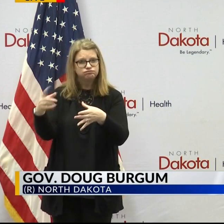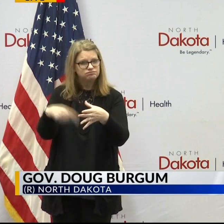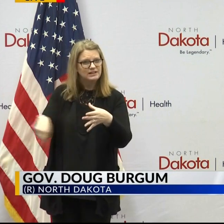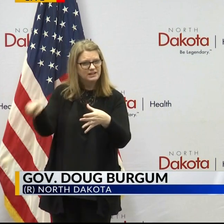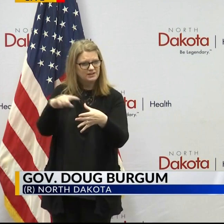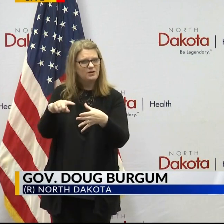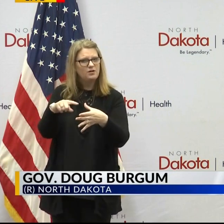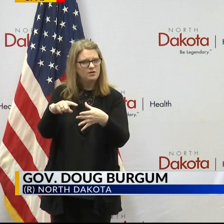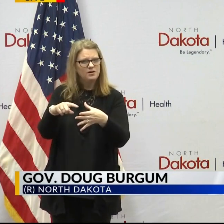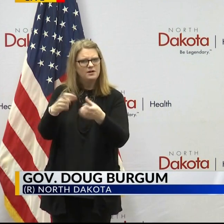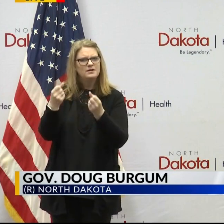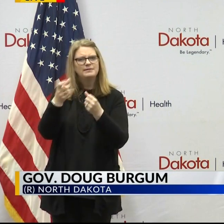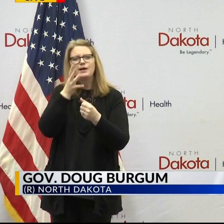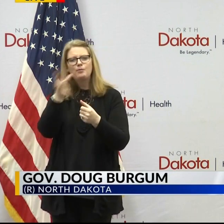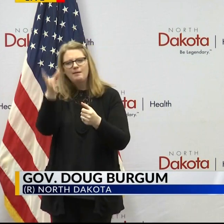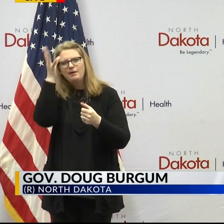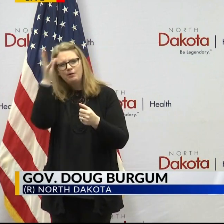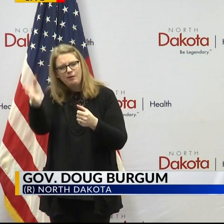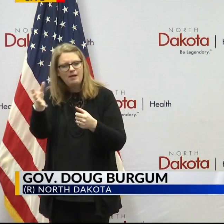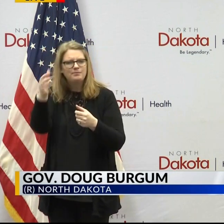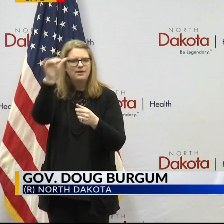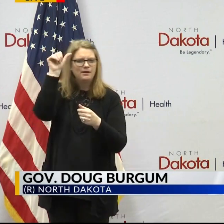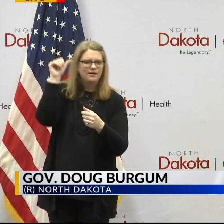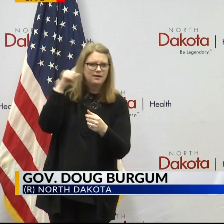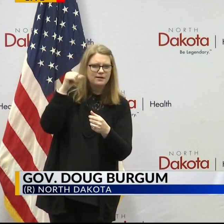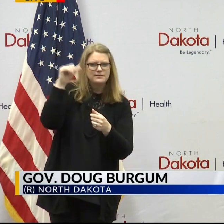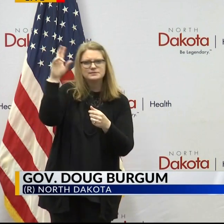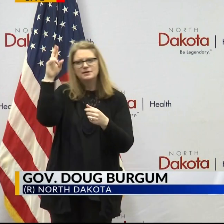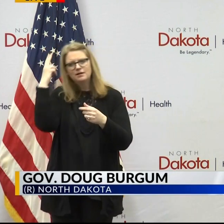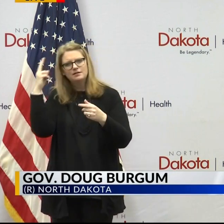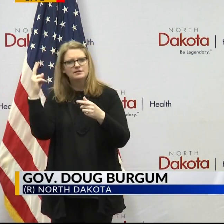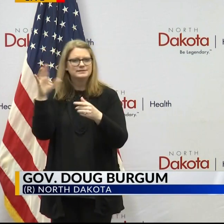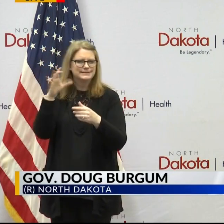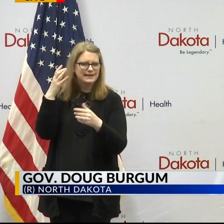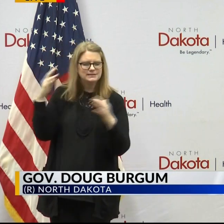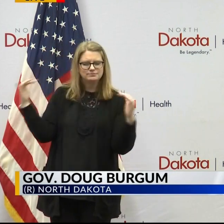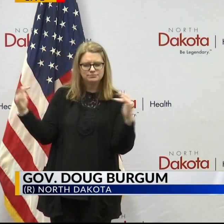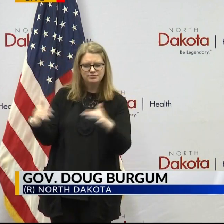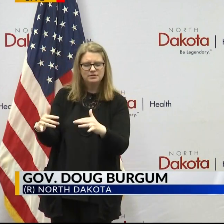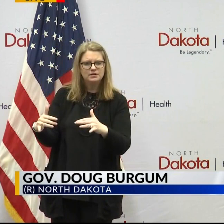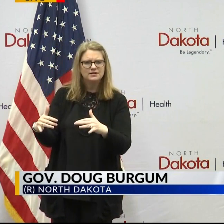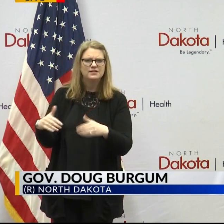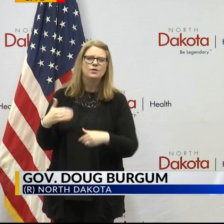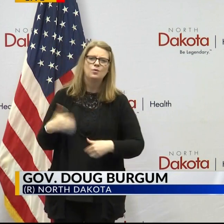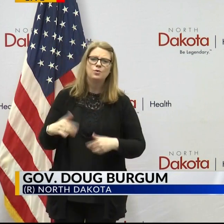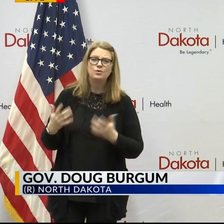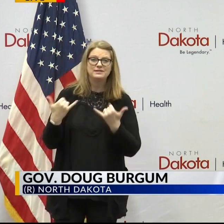MANY TIMES, THIS DOES MEAN TRAVELING AND BEING WITH RELATIVES, BEING WITH FAMILY